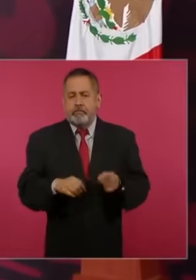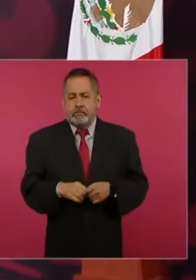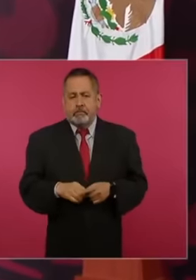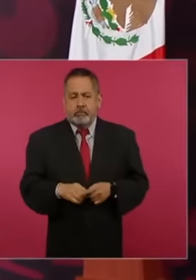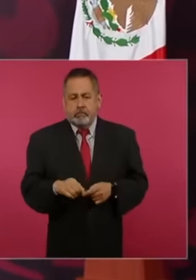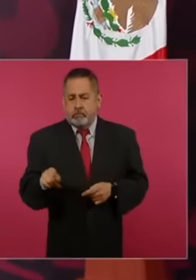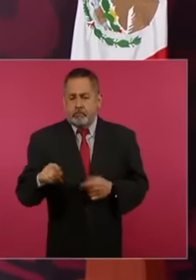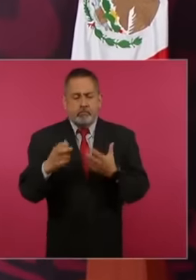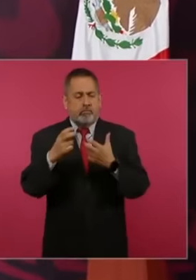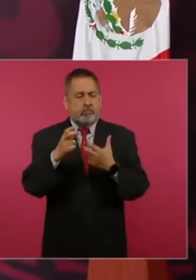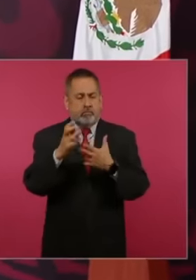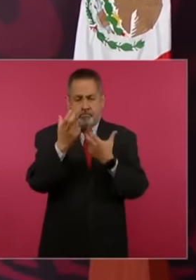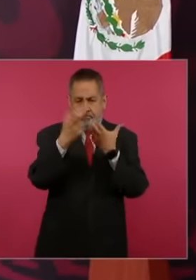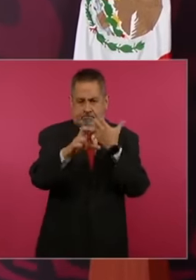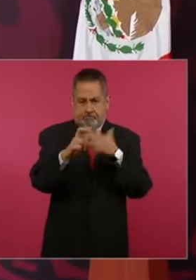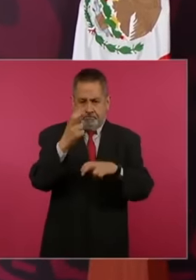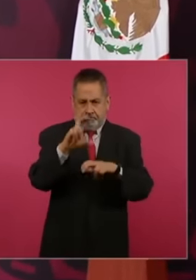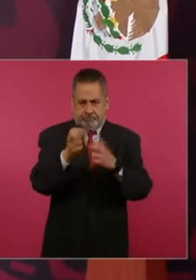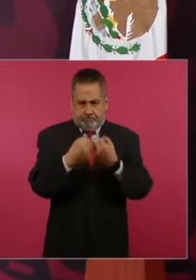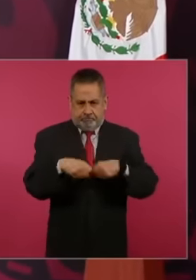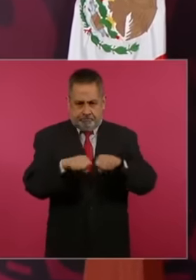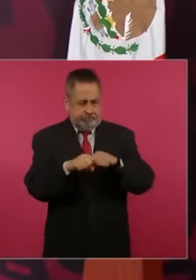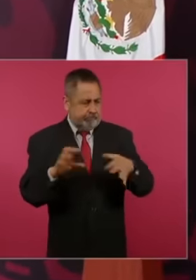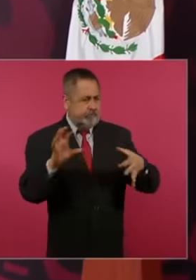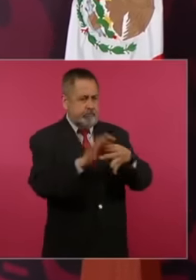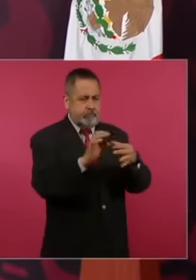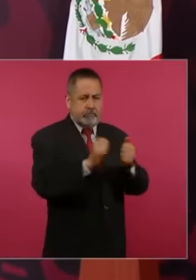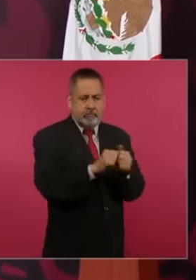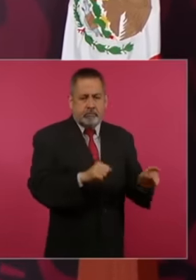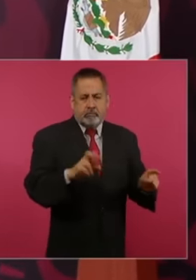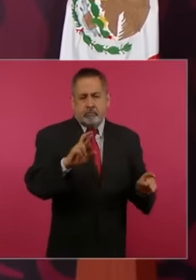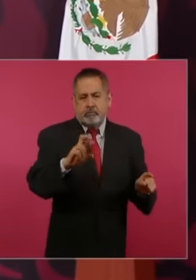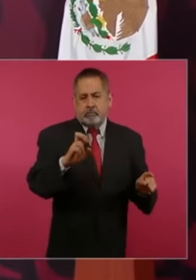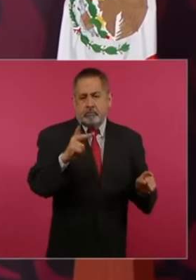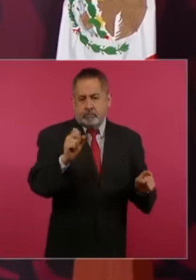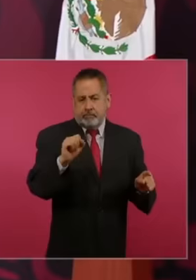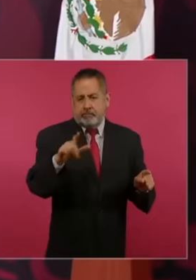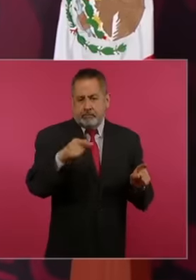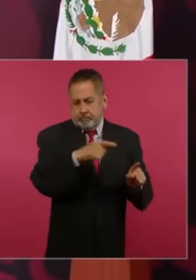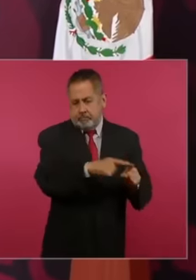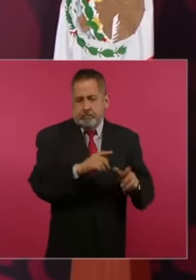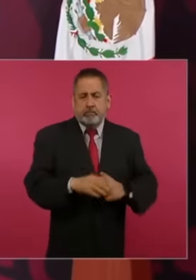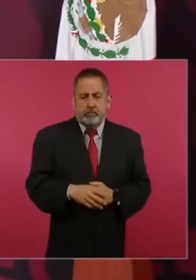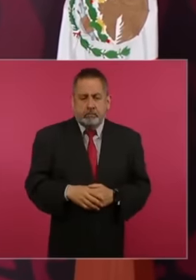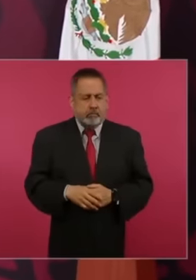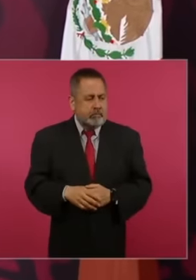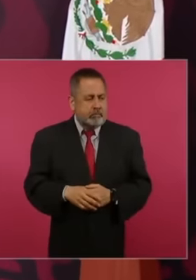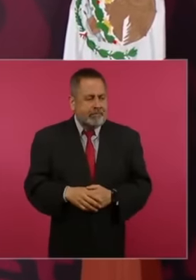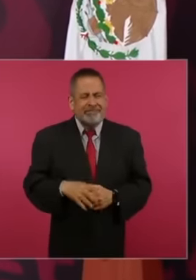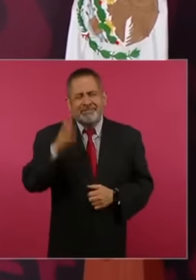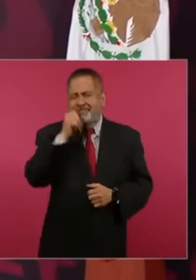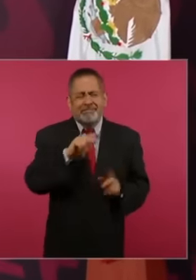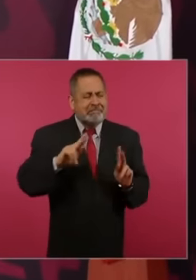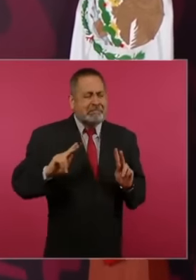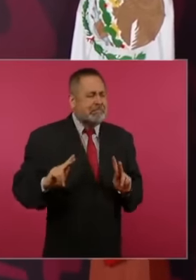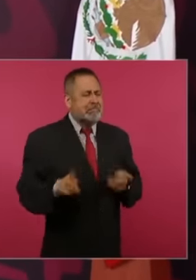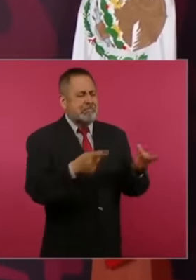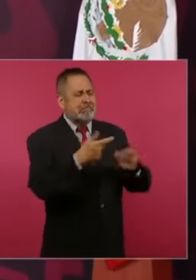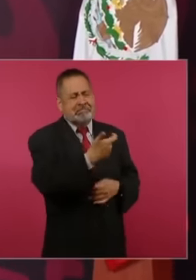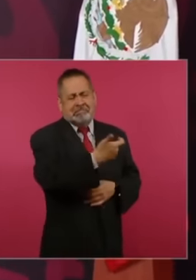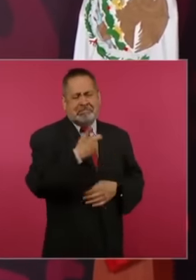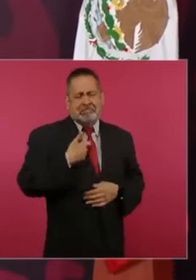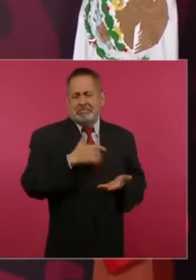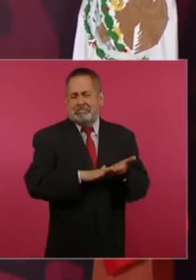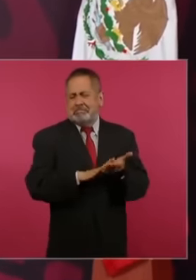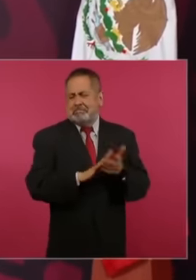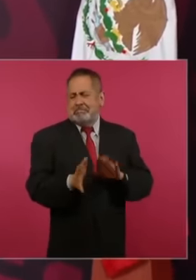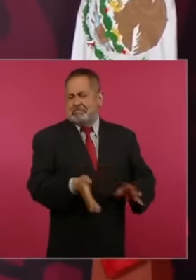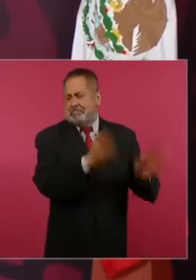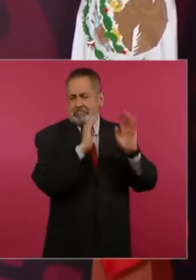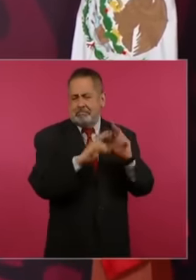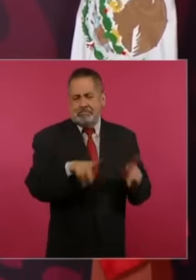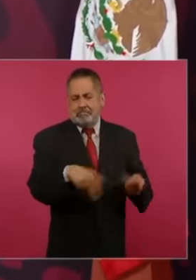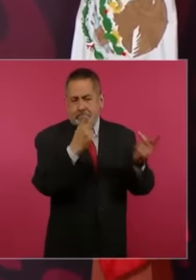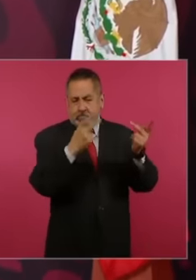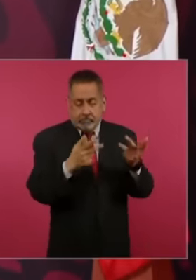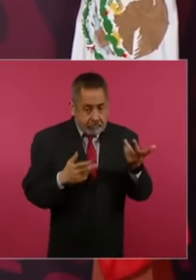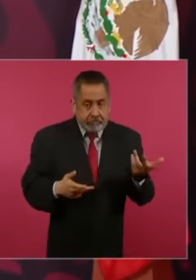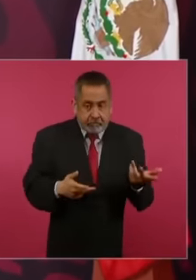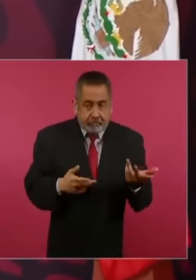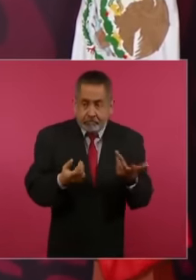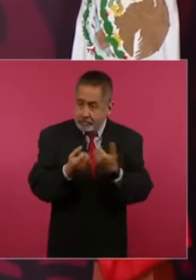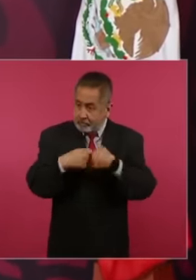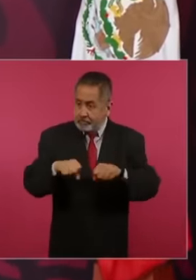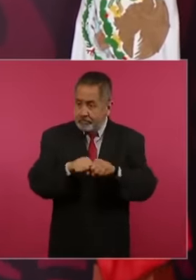repsol and sold them sol and the